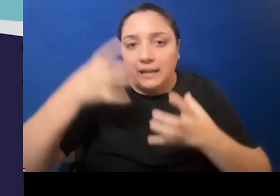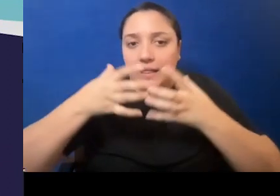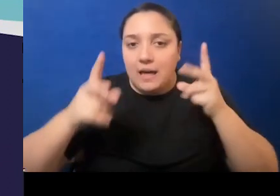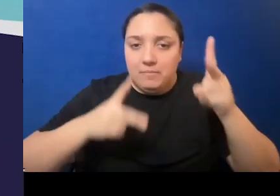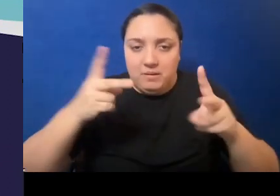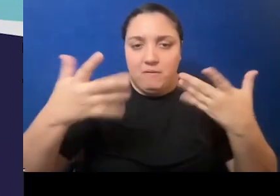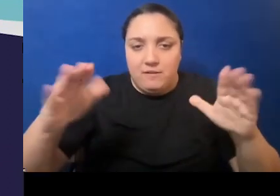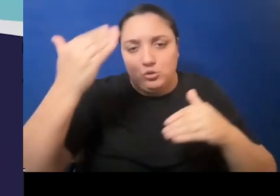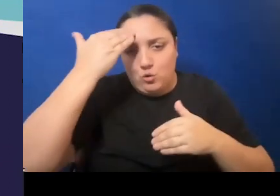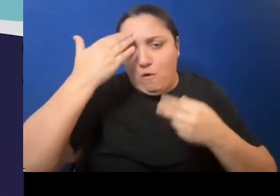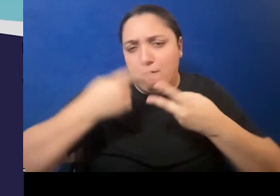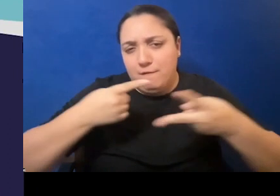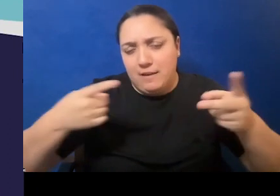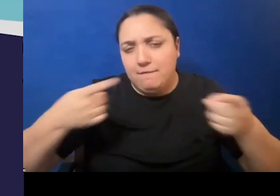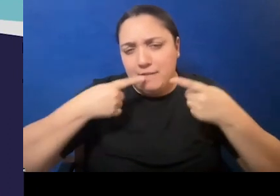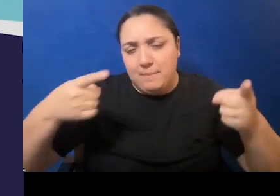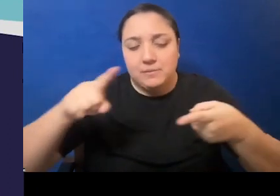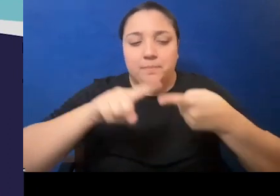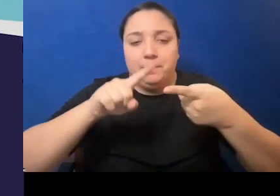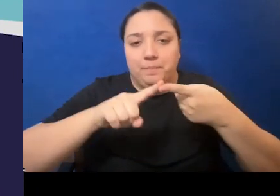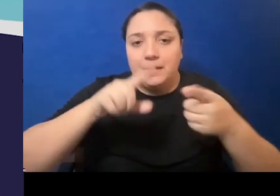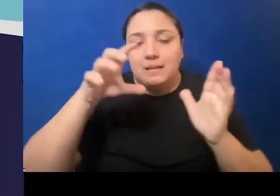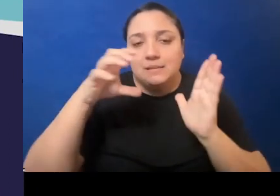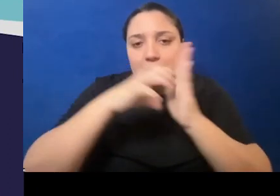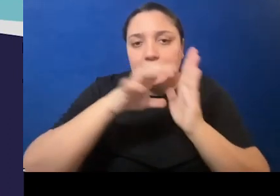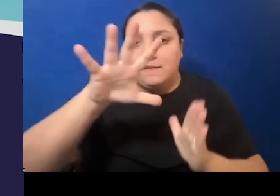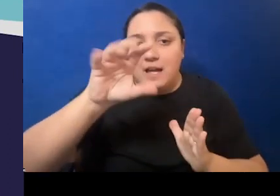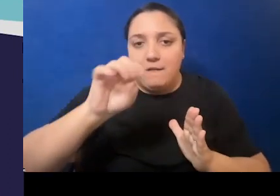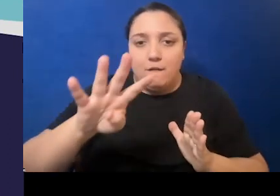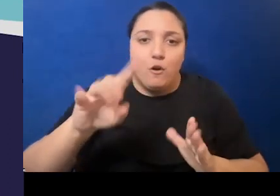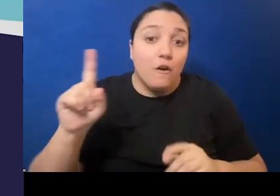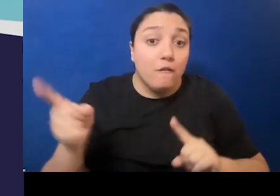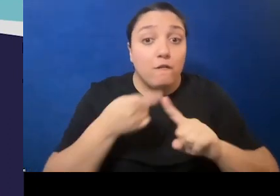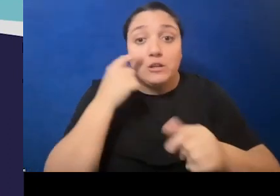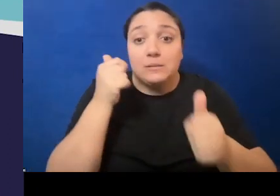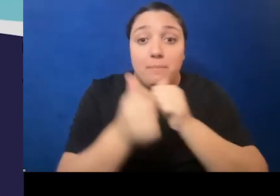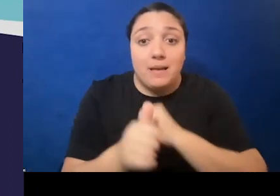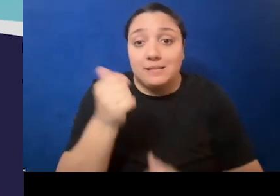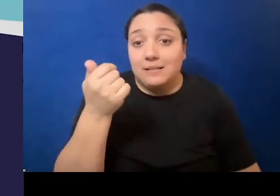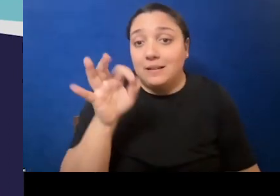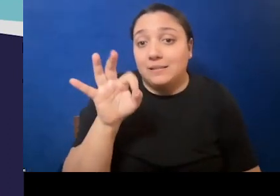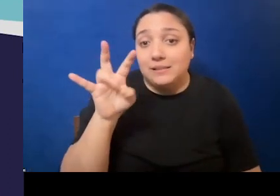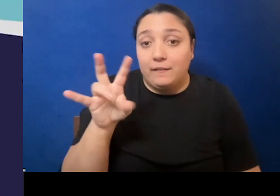THE TWO LAWS WHICH WE ARE GOING TO TALK ABOUT, FIRST IS SECTION 504, A LAW THAT WAS PASSED IN